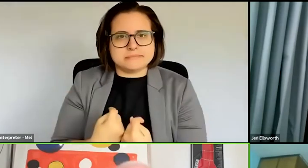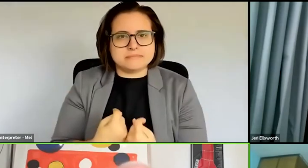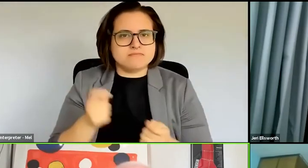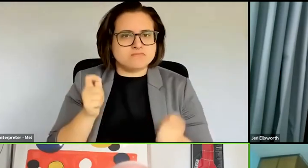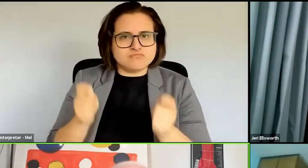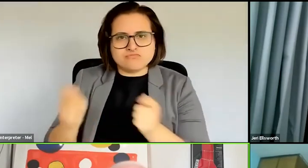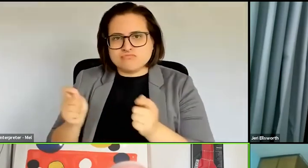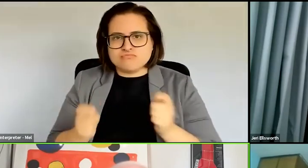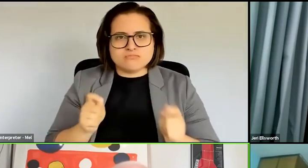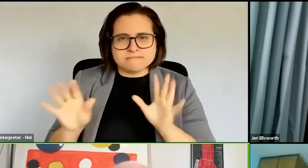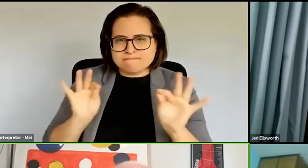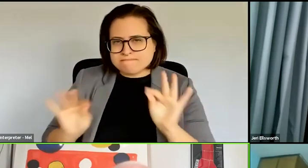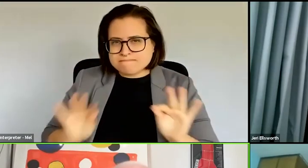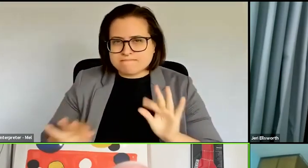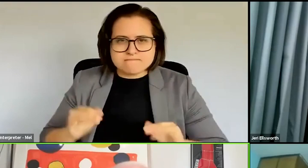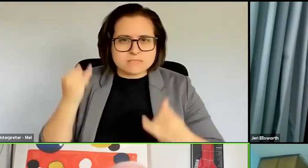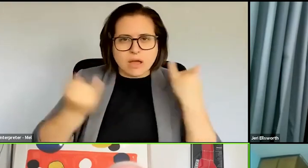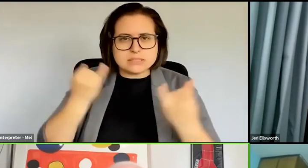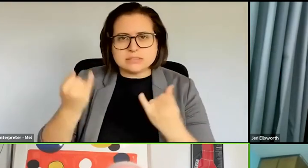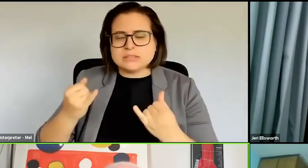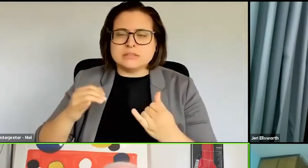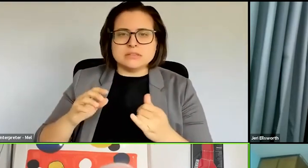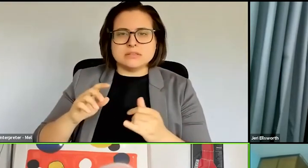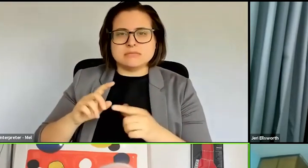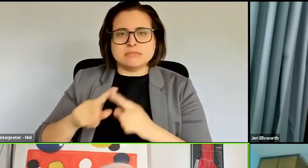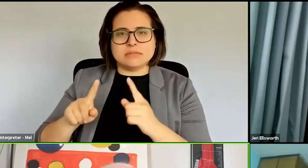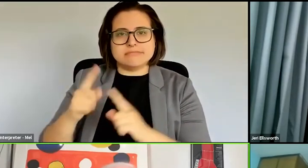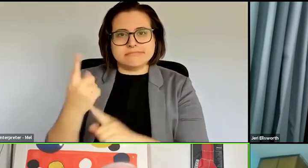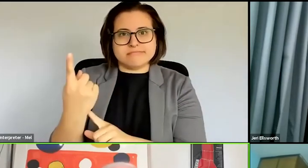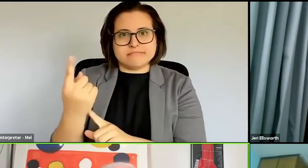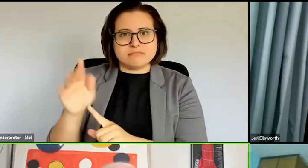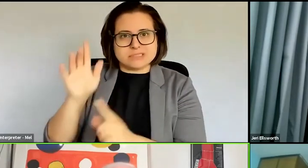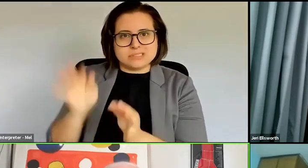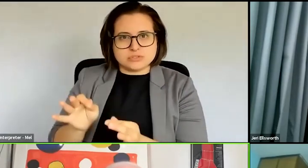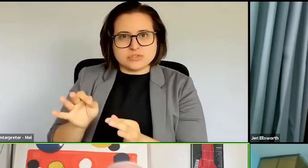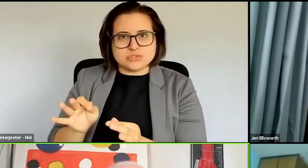pick and choose which ideas to accept or not, but the flip side of this and the movie analogy